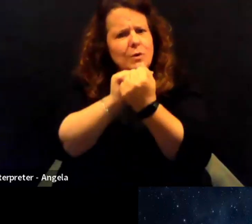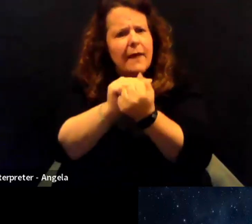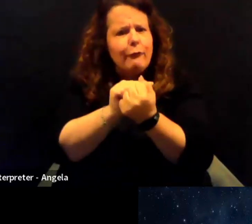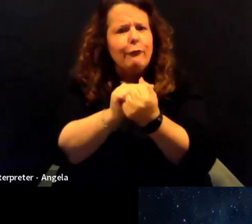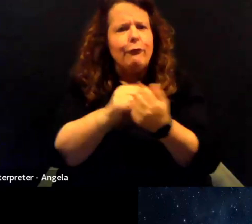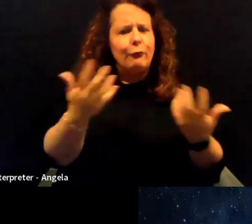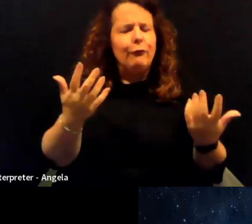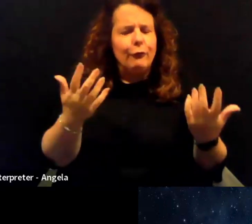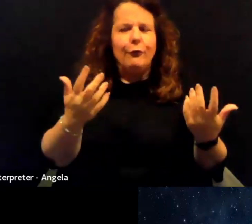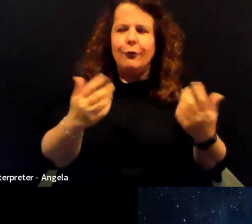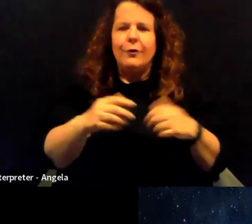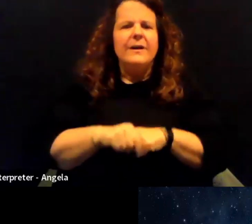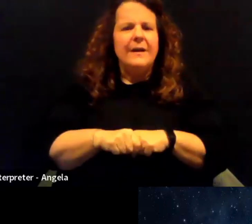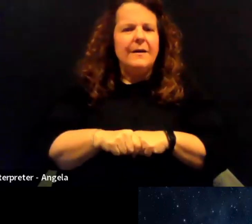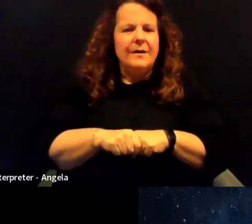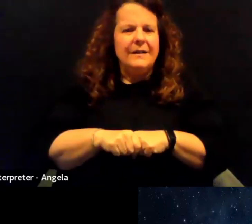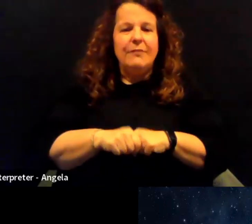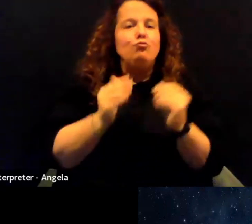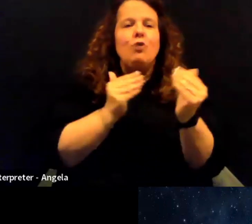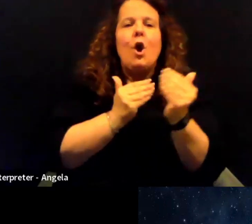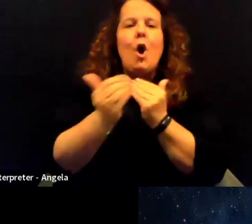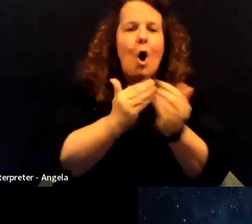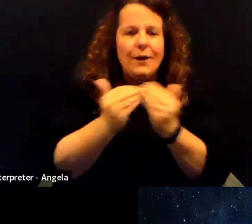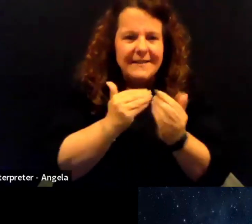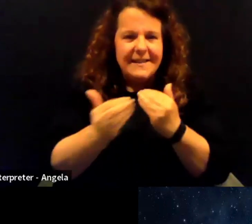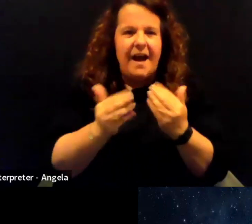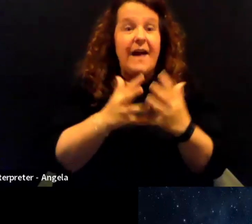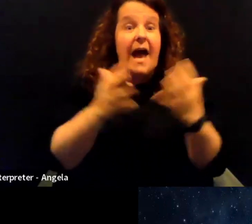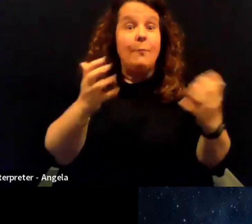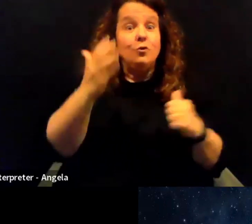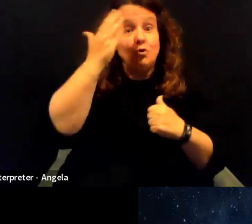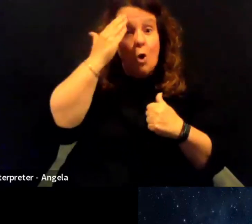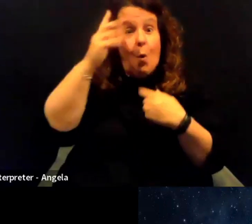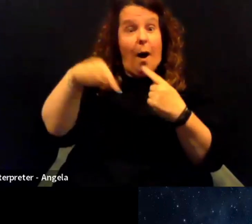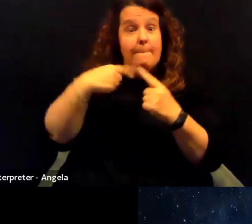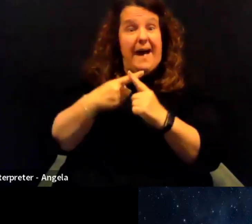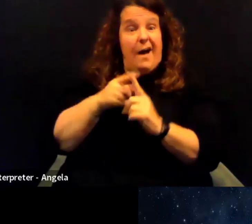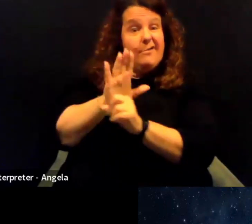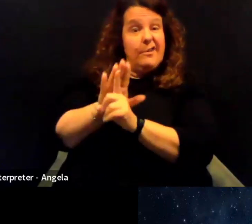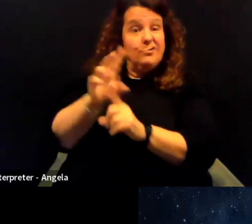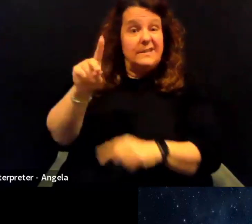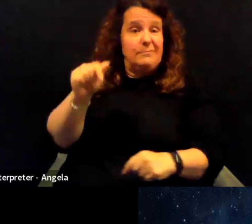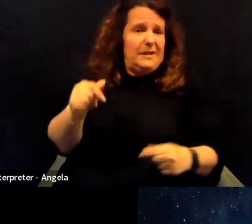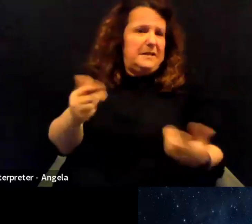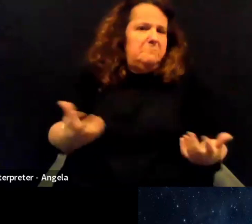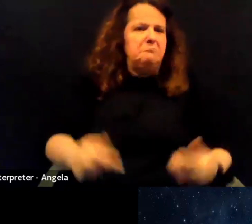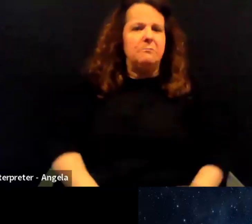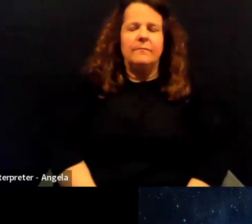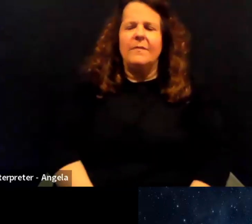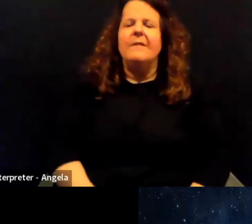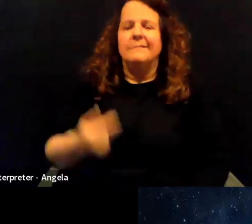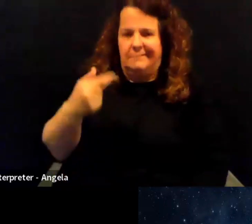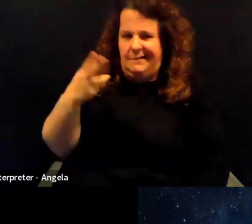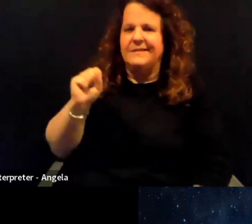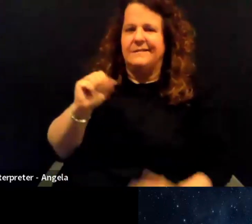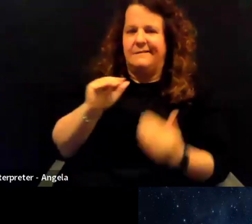different challenges than you do, regardless of how much you know about exactly what they have. Very fair. And it goes back to what Chancey